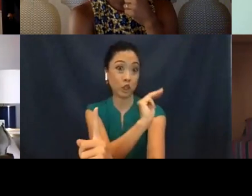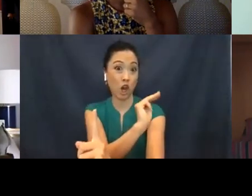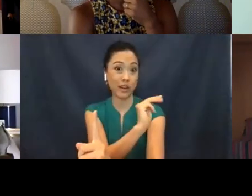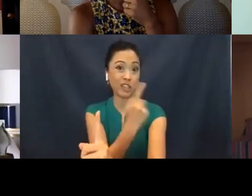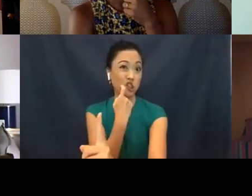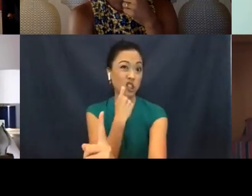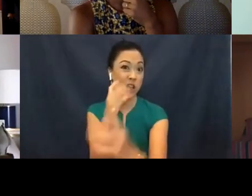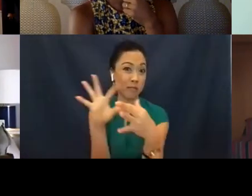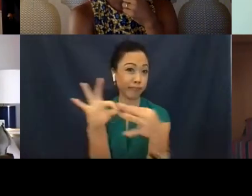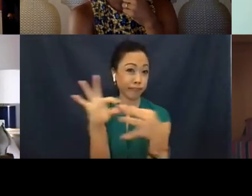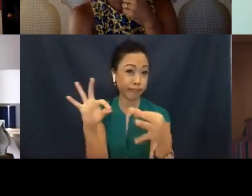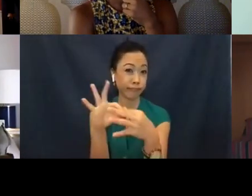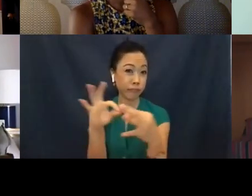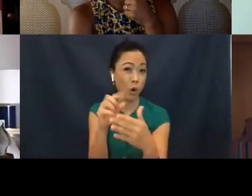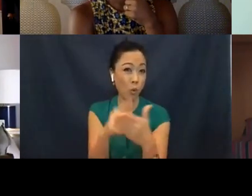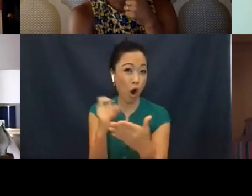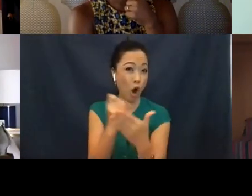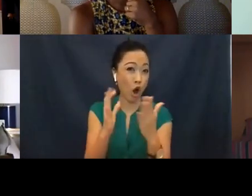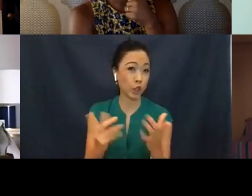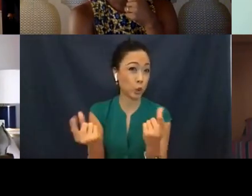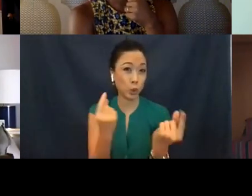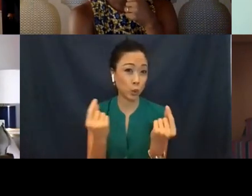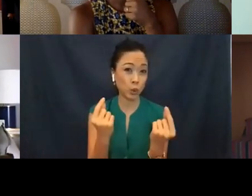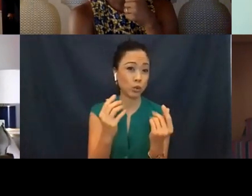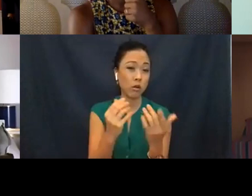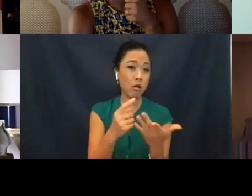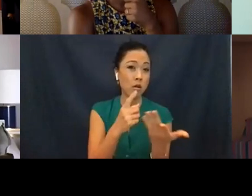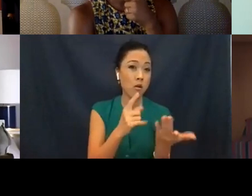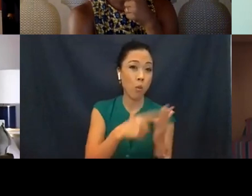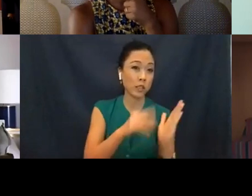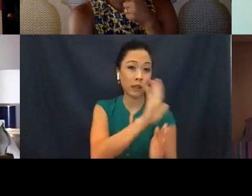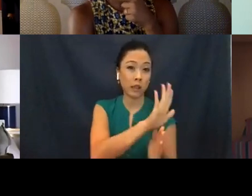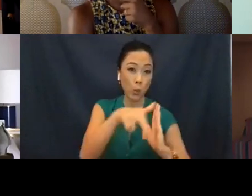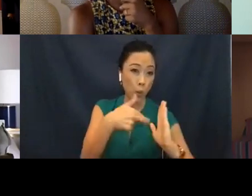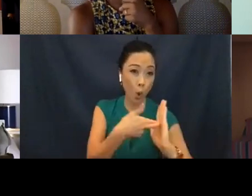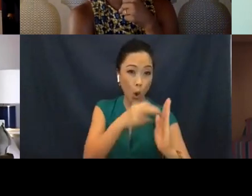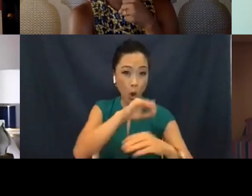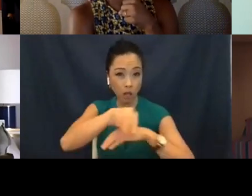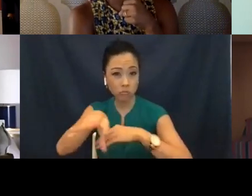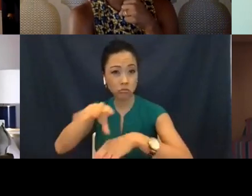roles that artists can play within our institutions and communities and the risk is to define